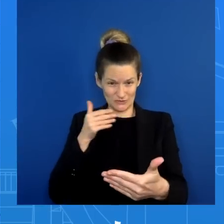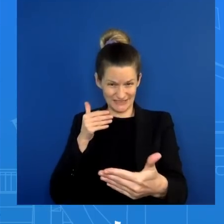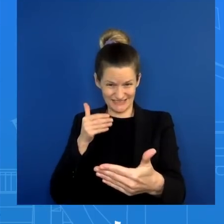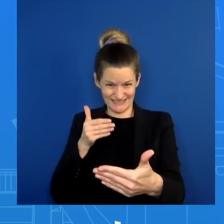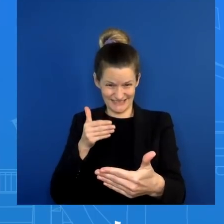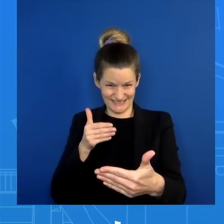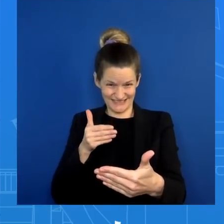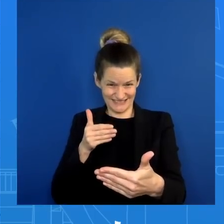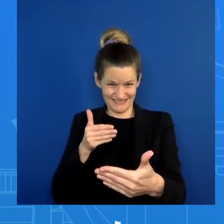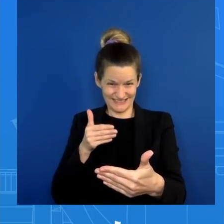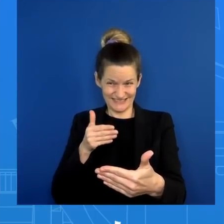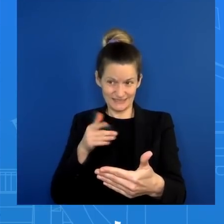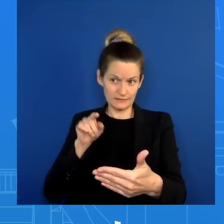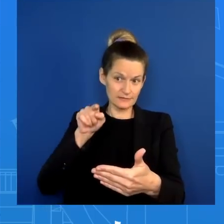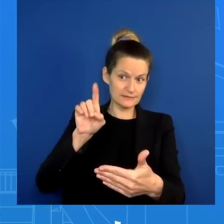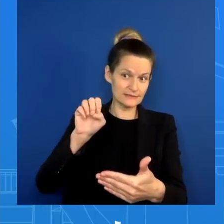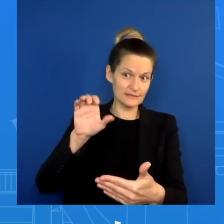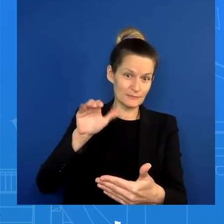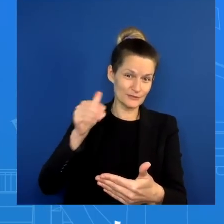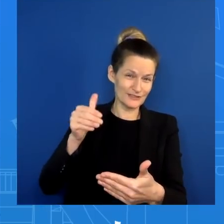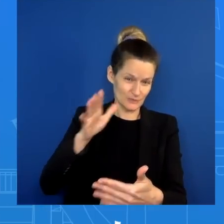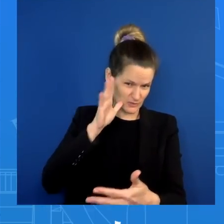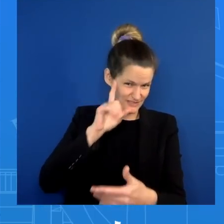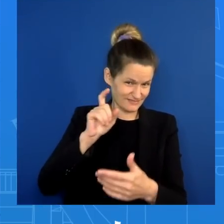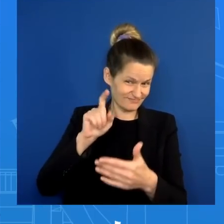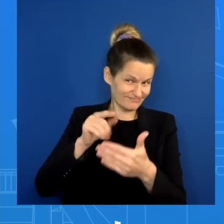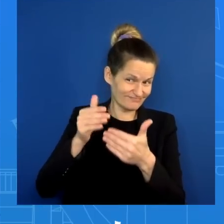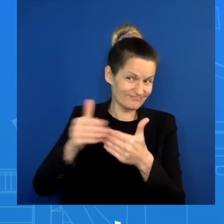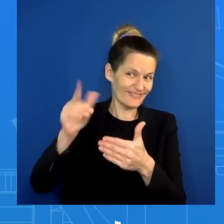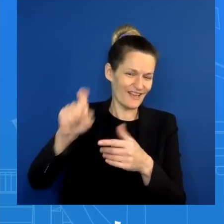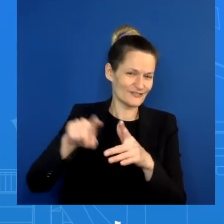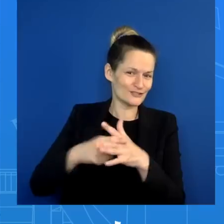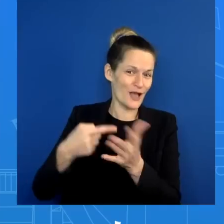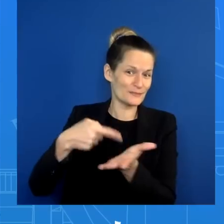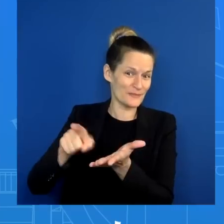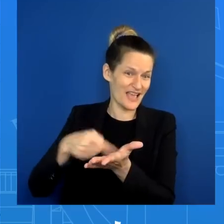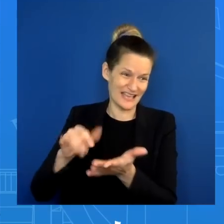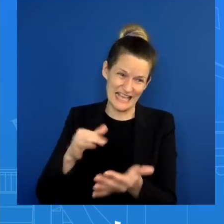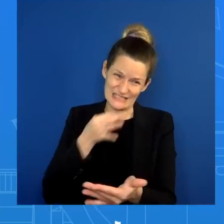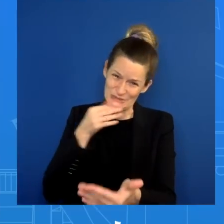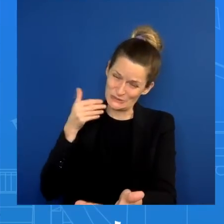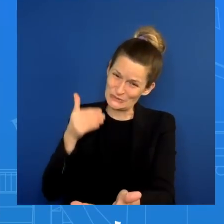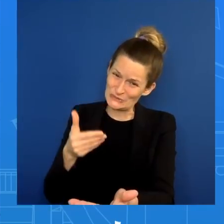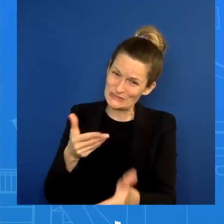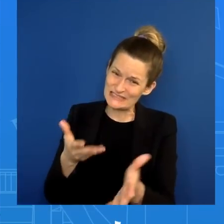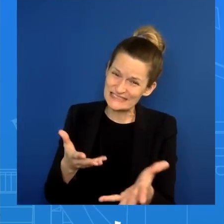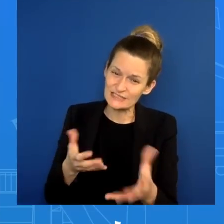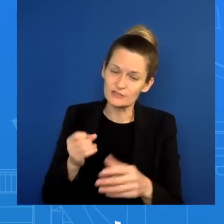You got to remember, we're coming out of a time with this pandemic. As you know, that's really hurt people of color,